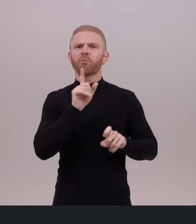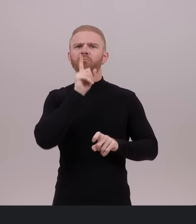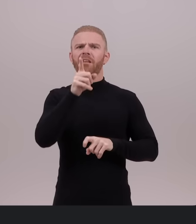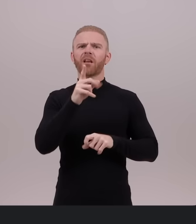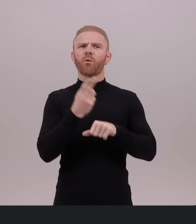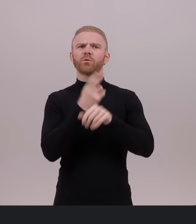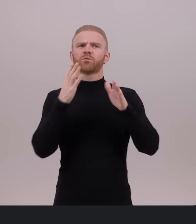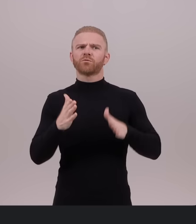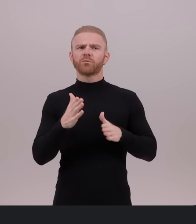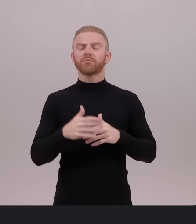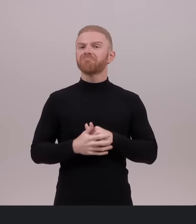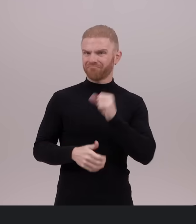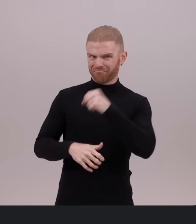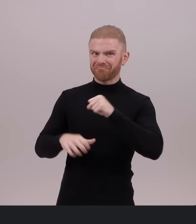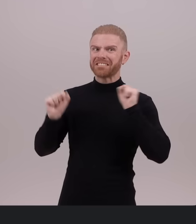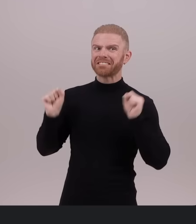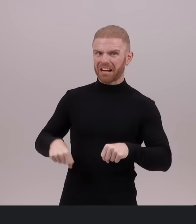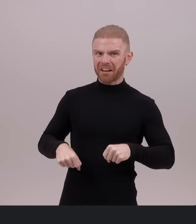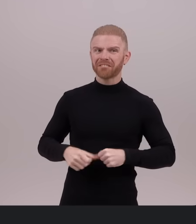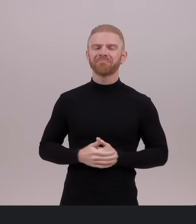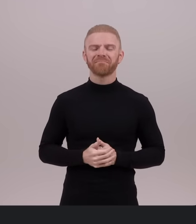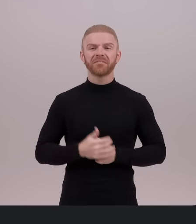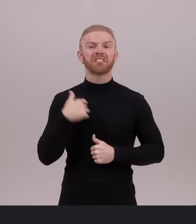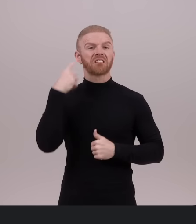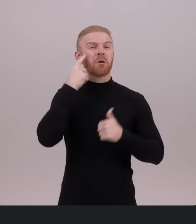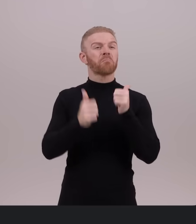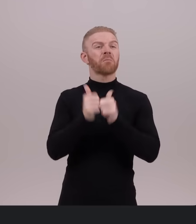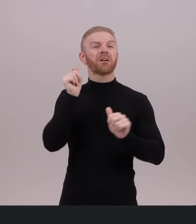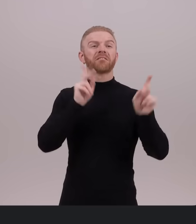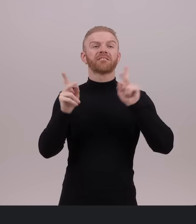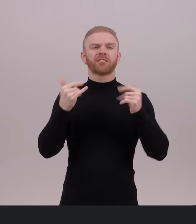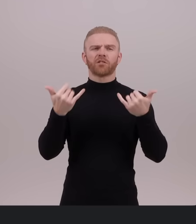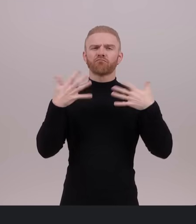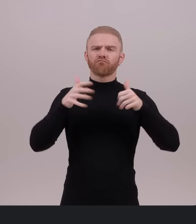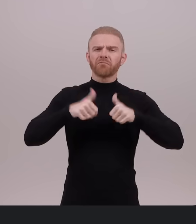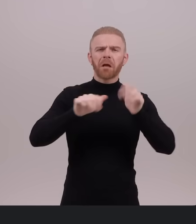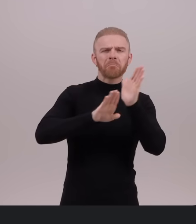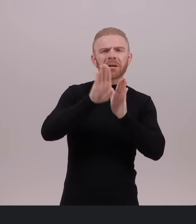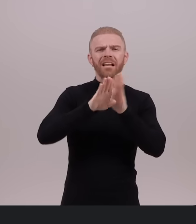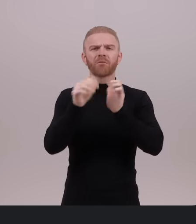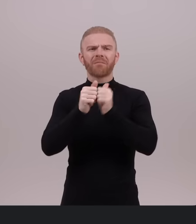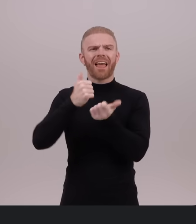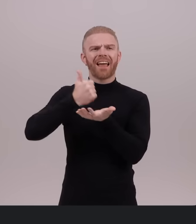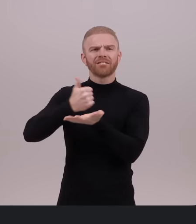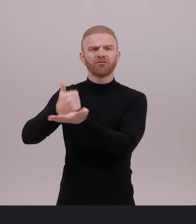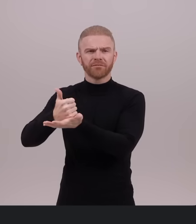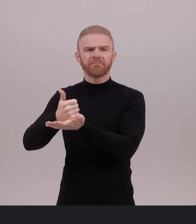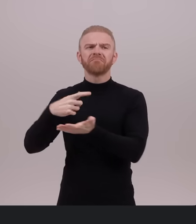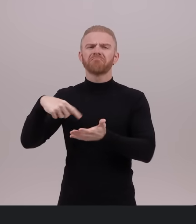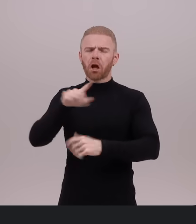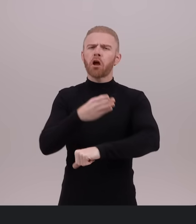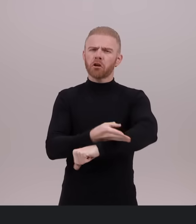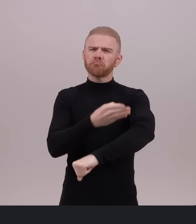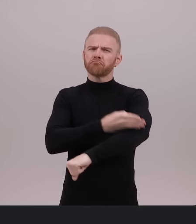We could. I think by now, most folks here have tried building with agents. They've gotten a lot better but you still don't always